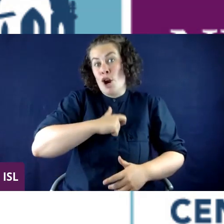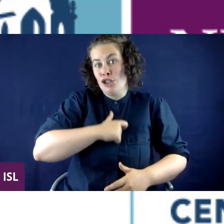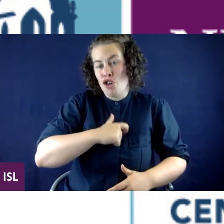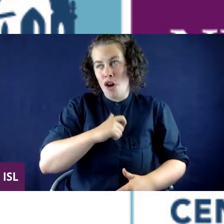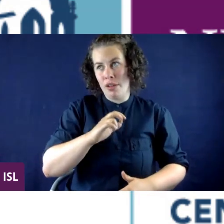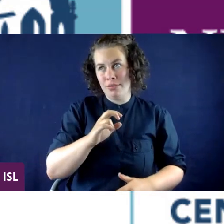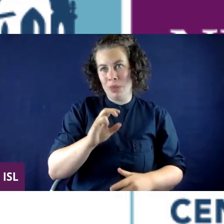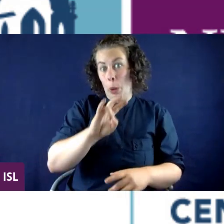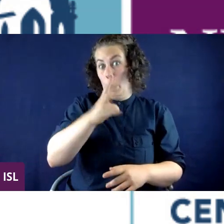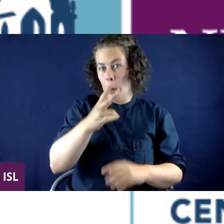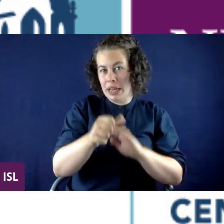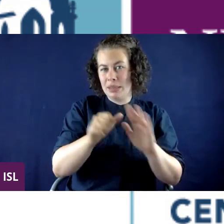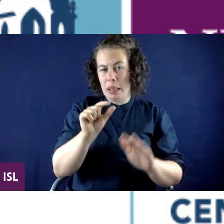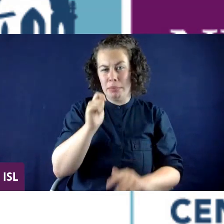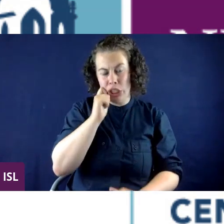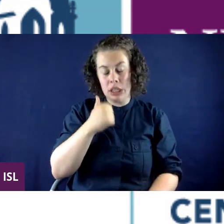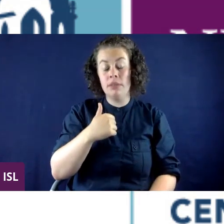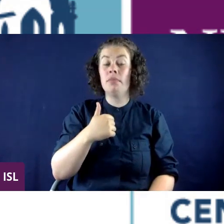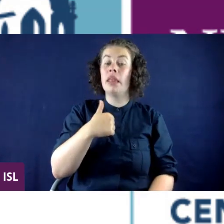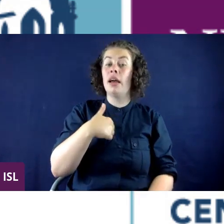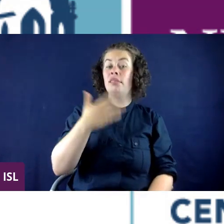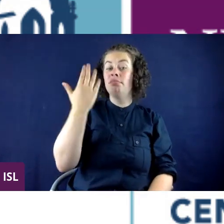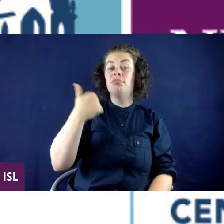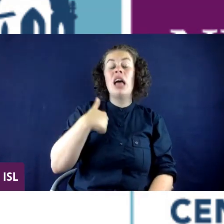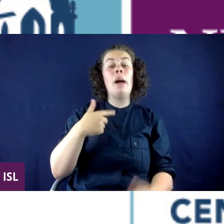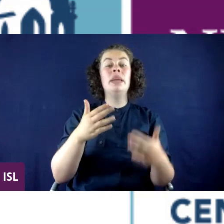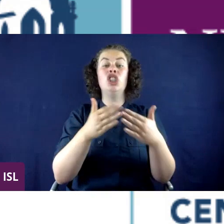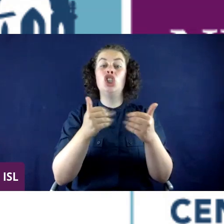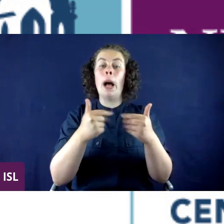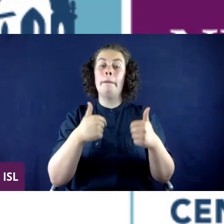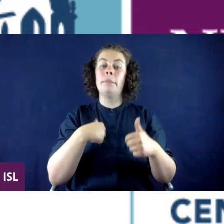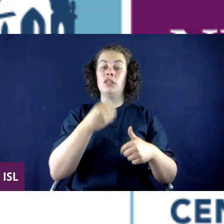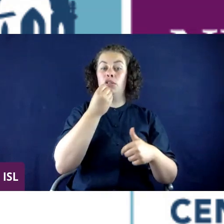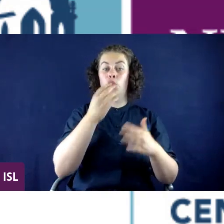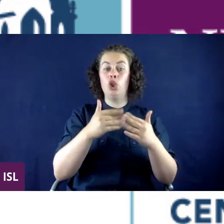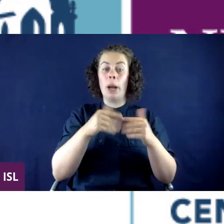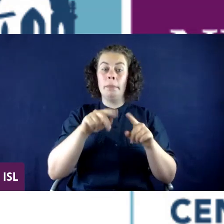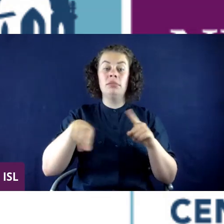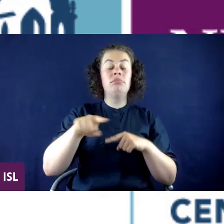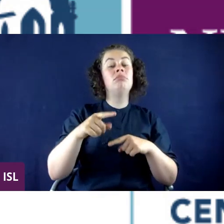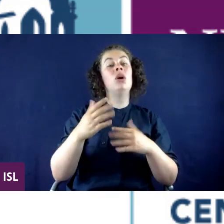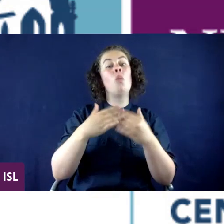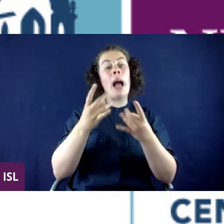To give you a trite but quick example, I will often be in a supermarket and a child will see me